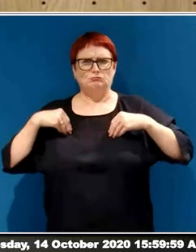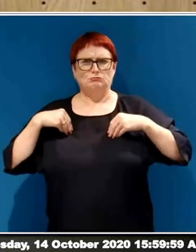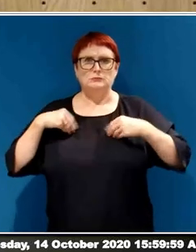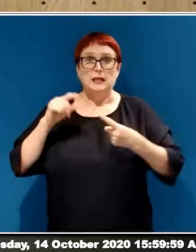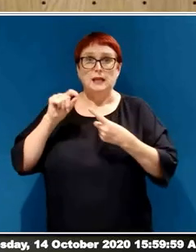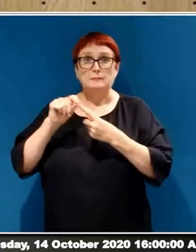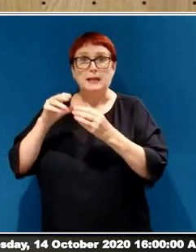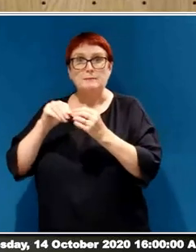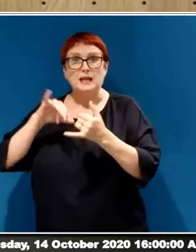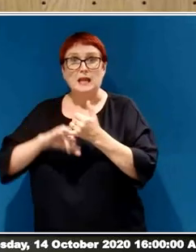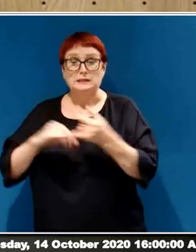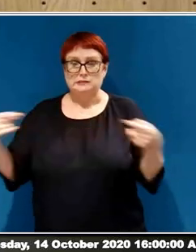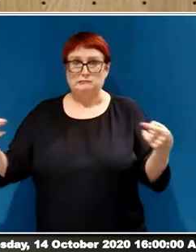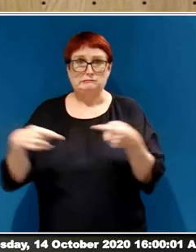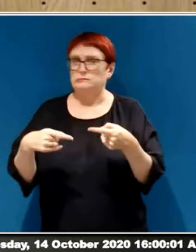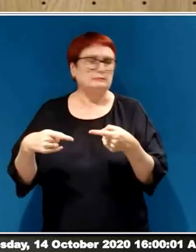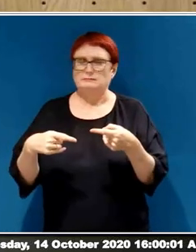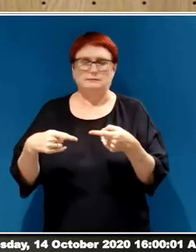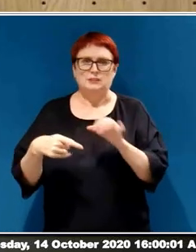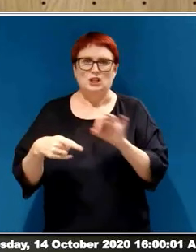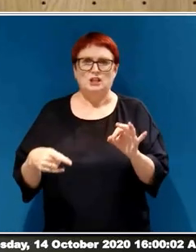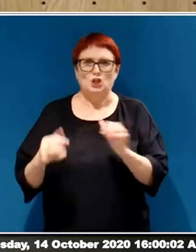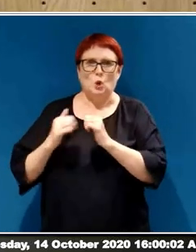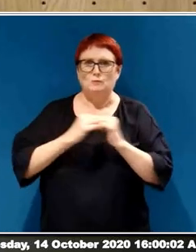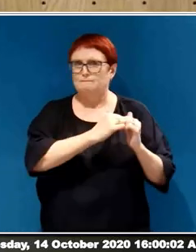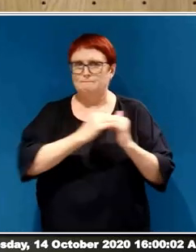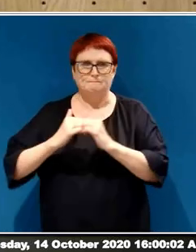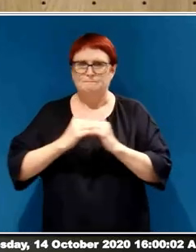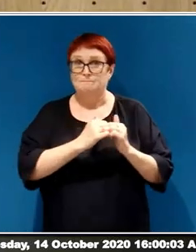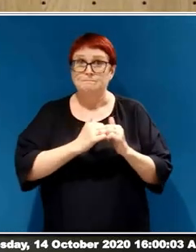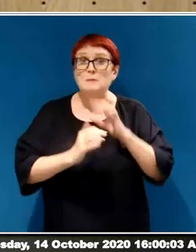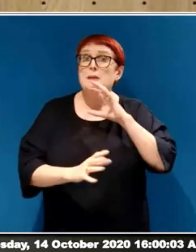So if a Government wins on a back of making an electoral commitment of making